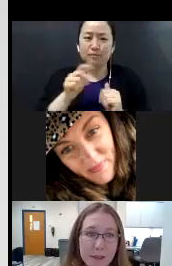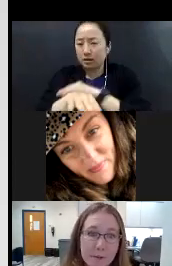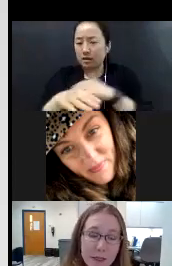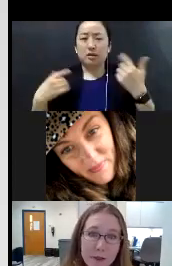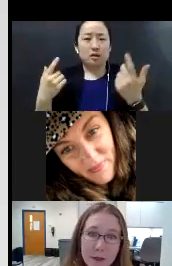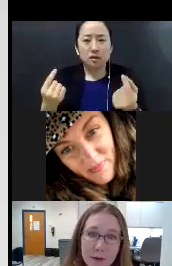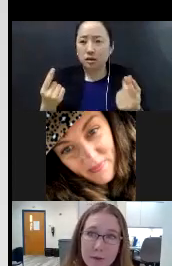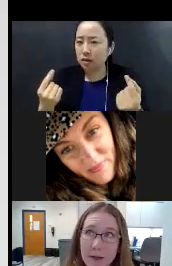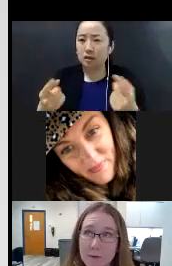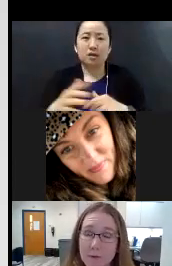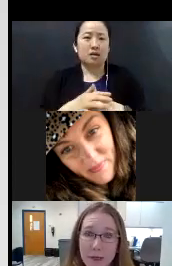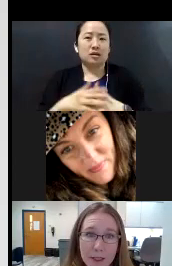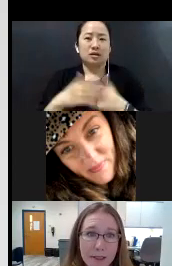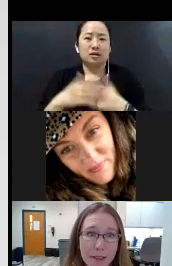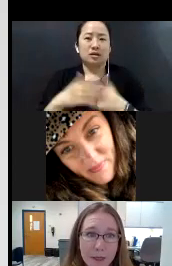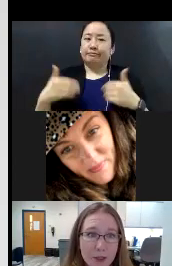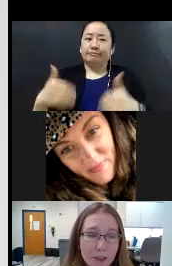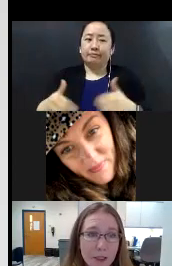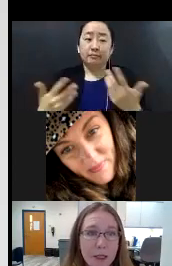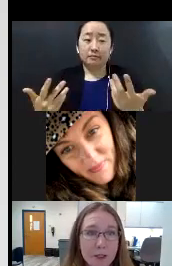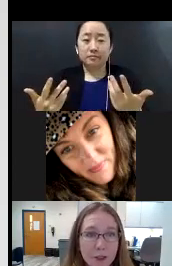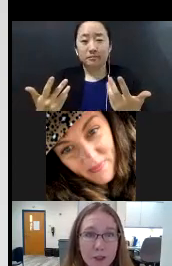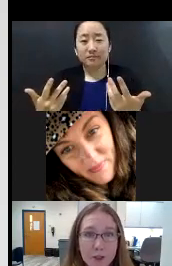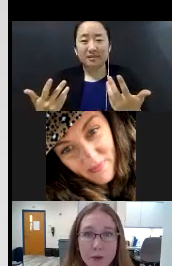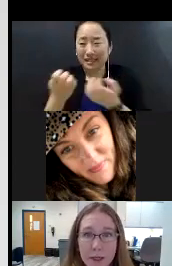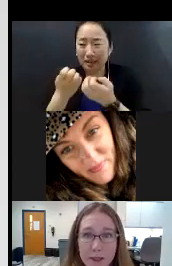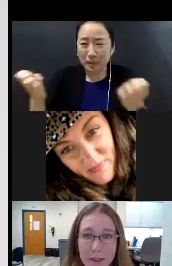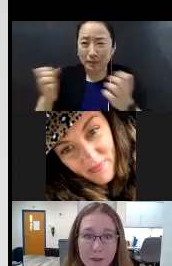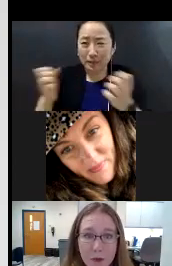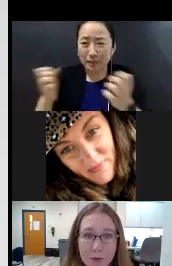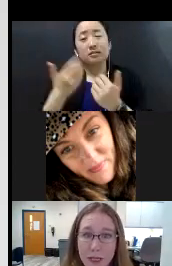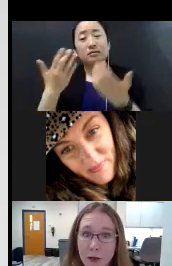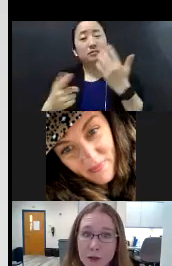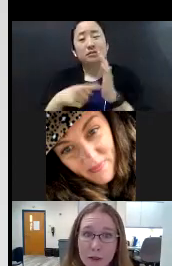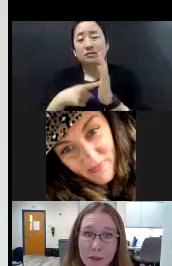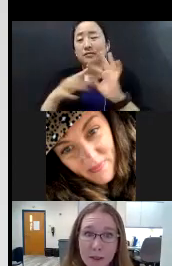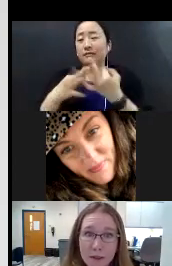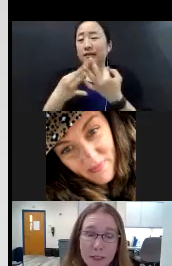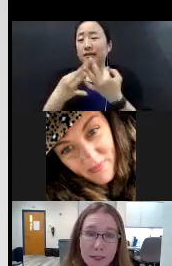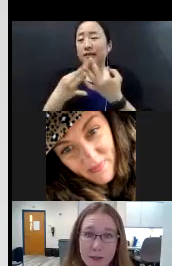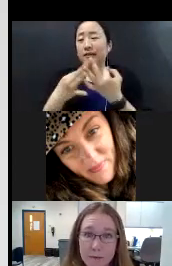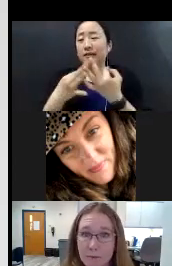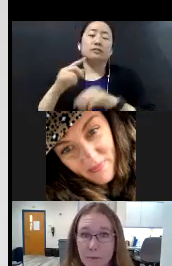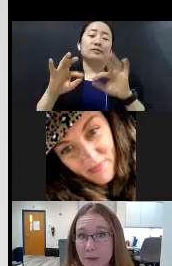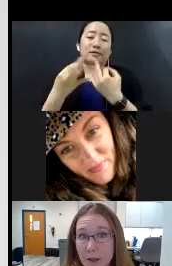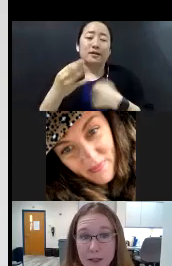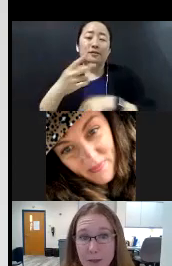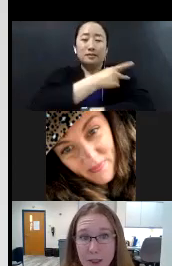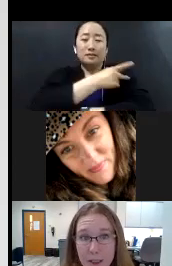SOMETIMES WE HAD PATIENTS AND FAMILIES DISCHARGED TO AN ACCESSIBLE HOTEL HERE IN -- A LOT OF TIMES IN